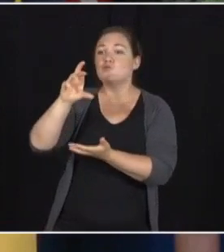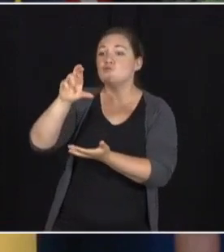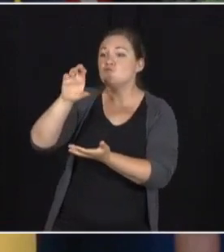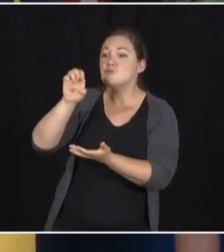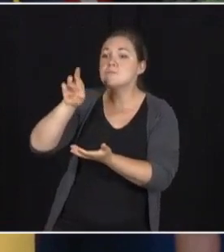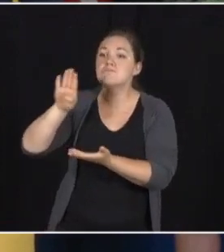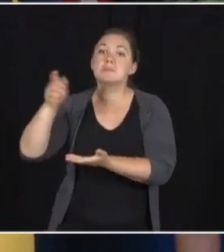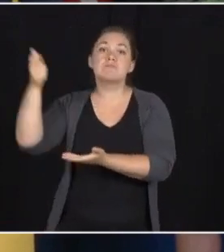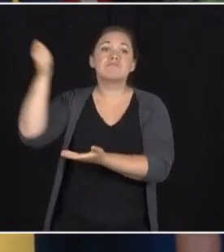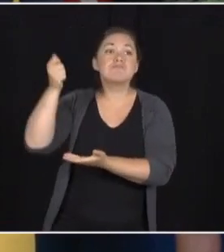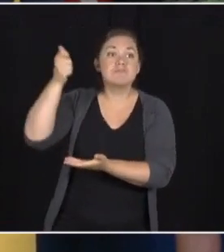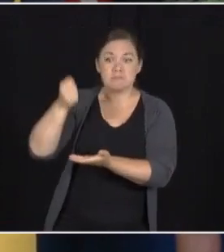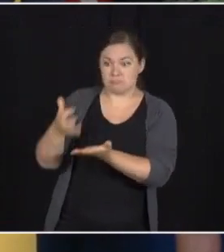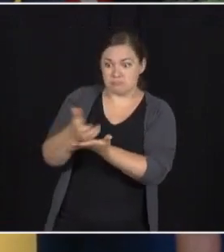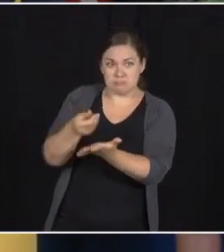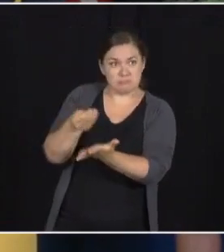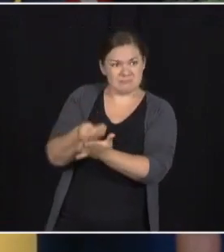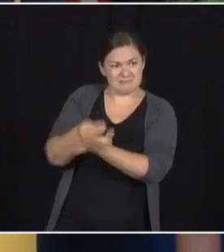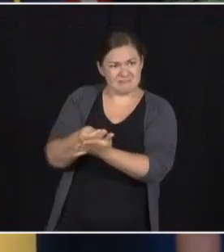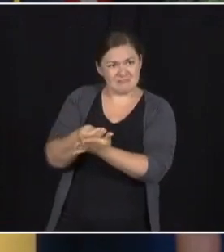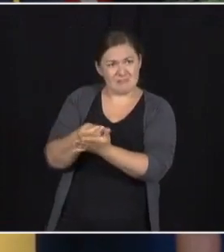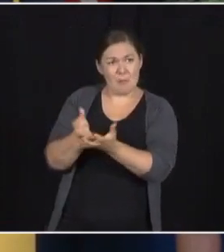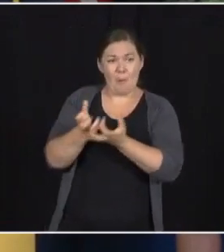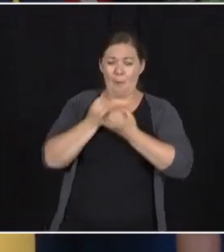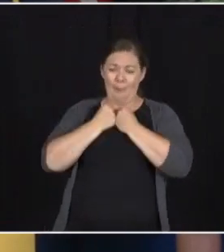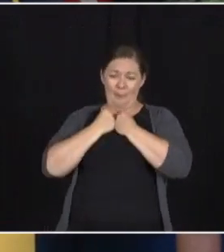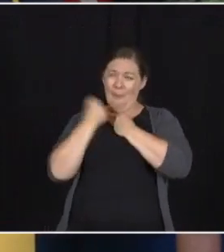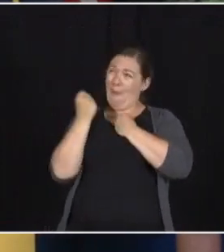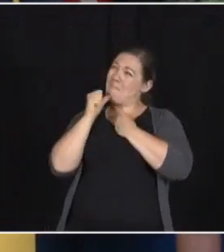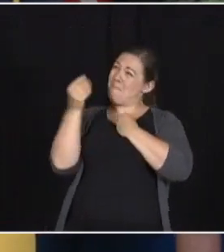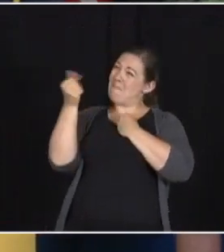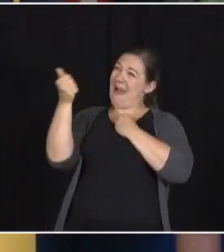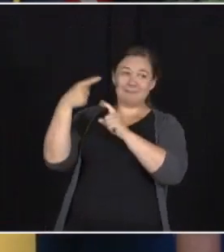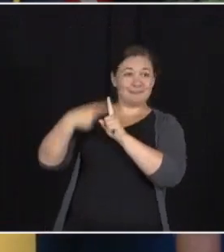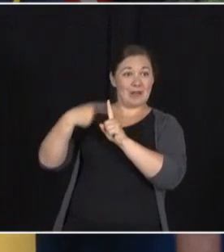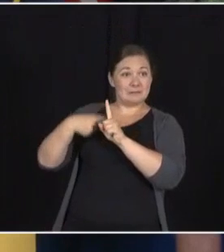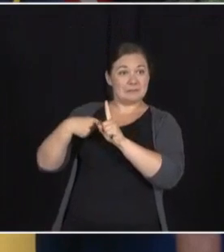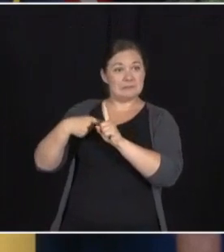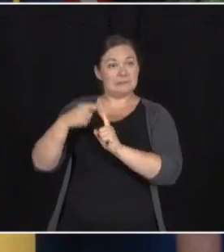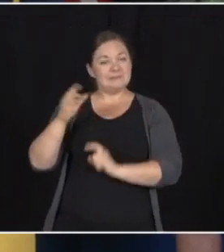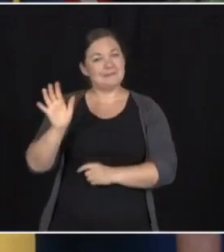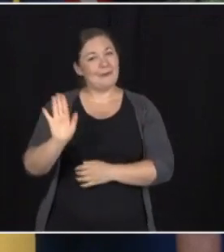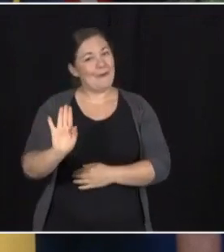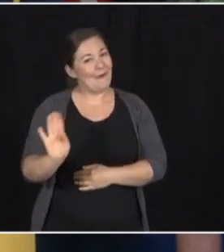It's frustrating as hell to hear those stories. If the honour system. If you're collecting 12,000 a month and